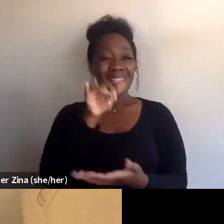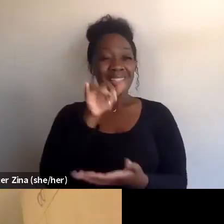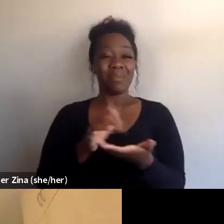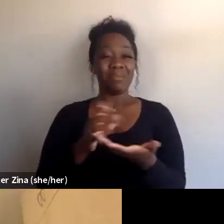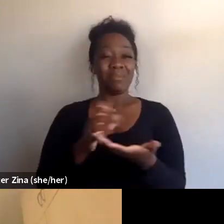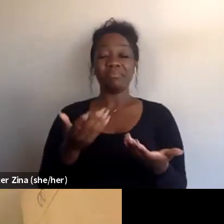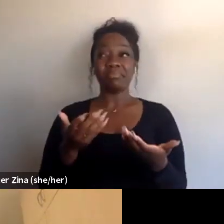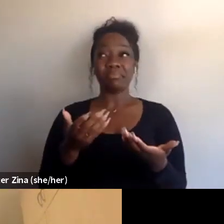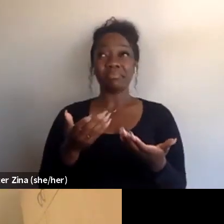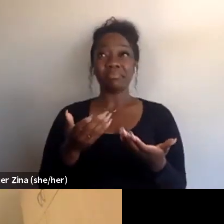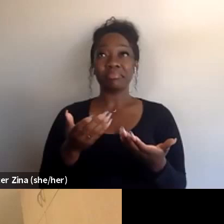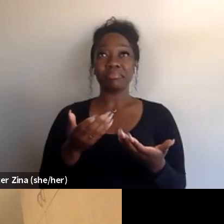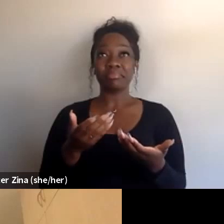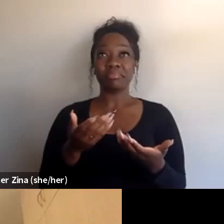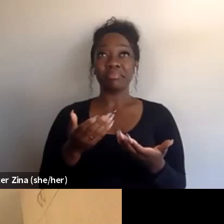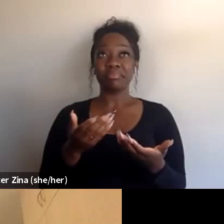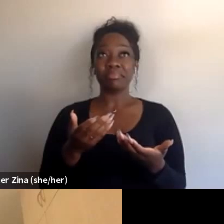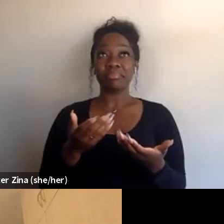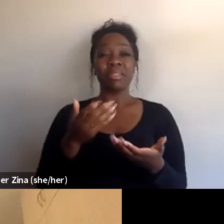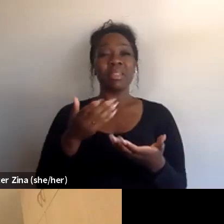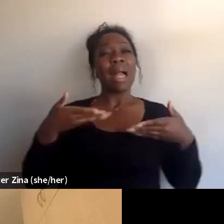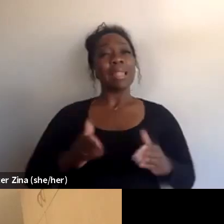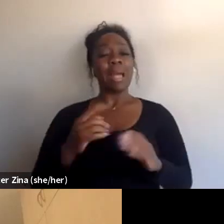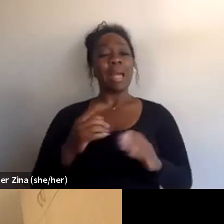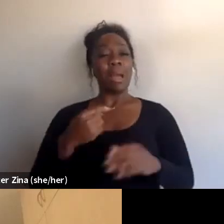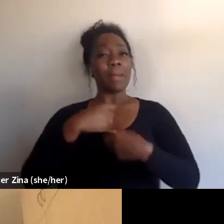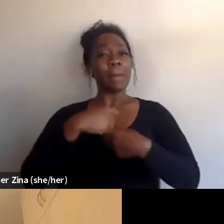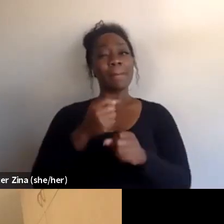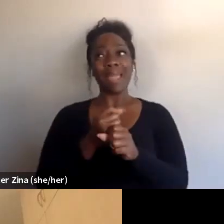without any theater or producer pressure, you know